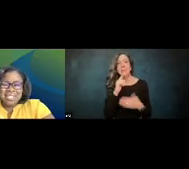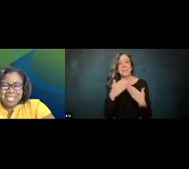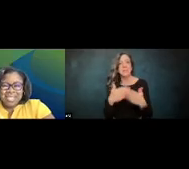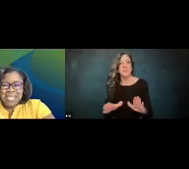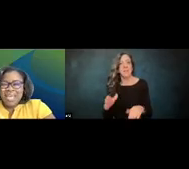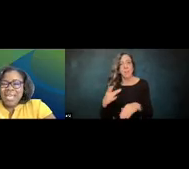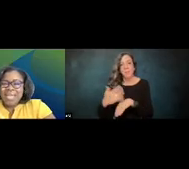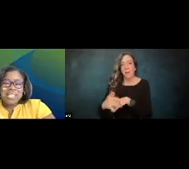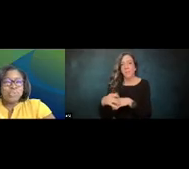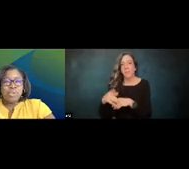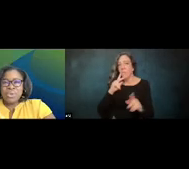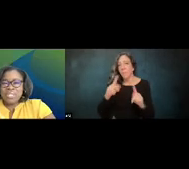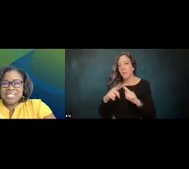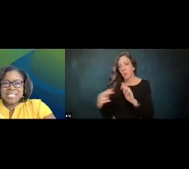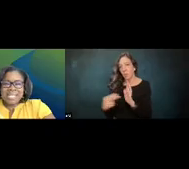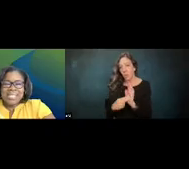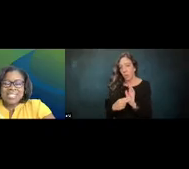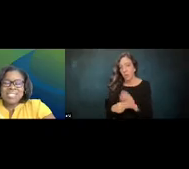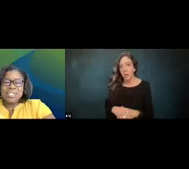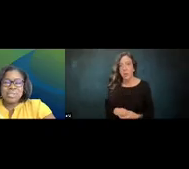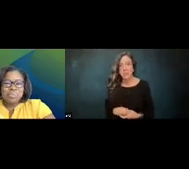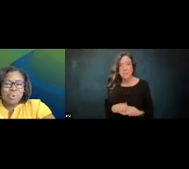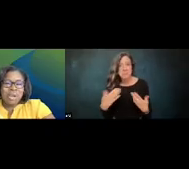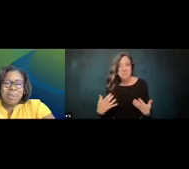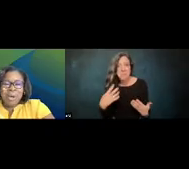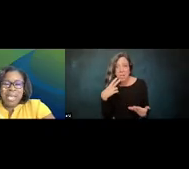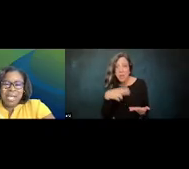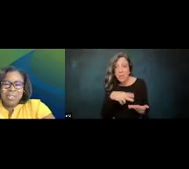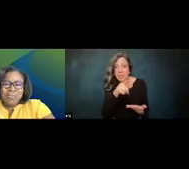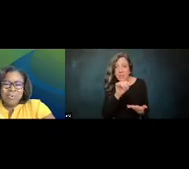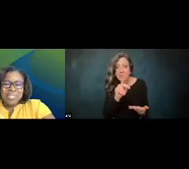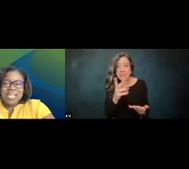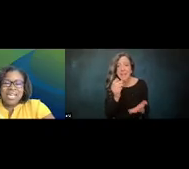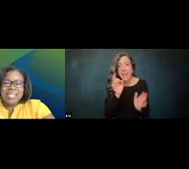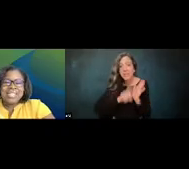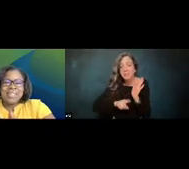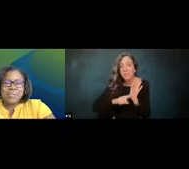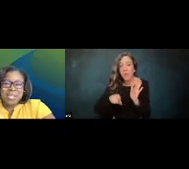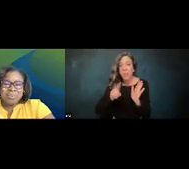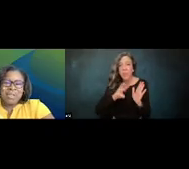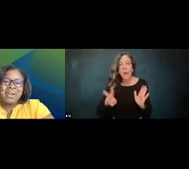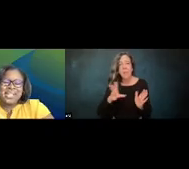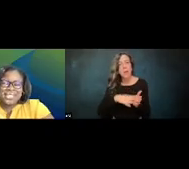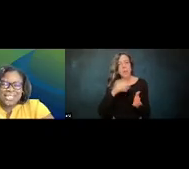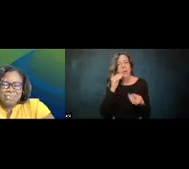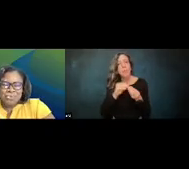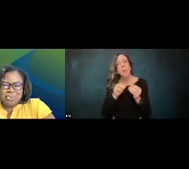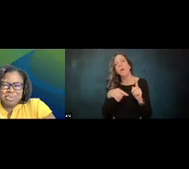out this link and explore this site to learn more about California uh level APR and state